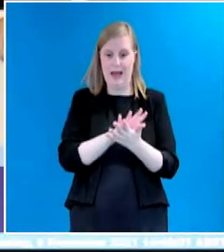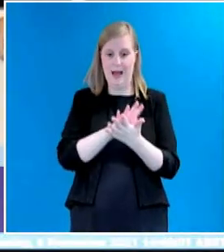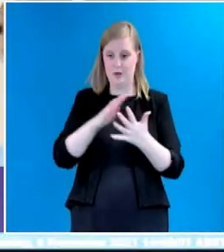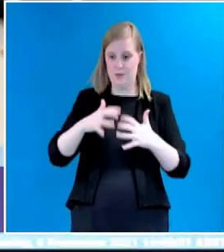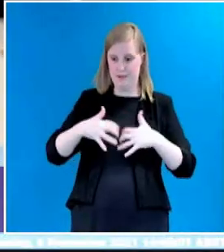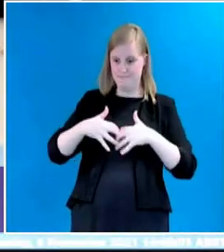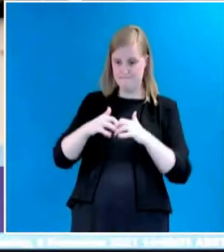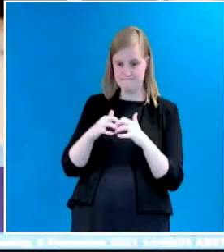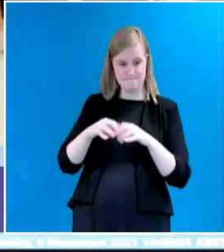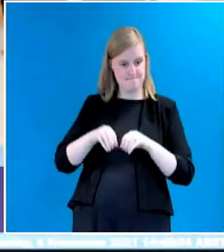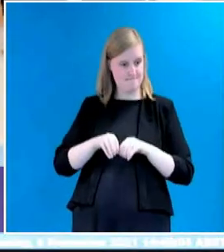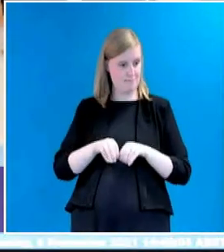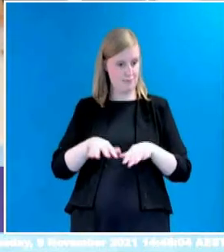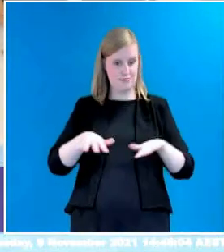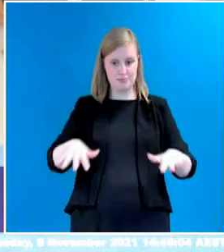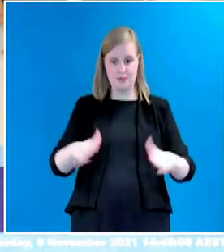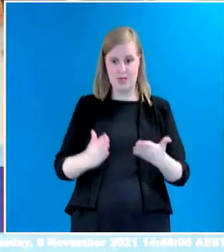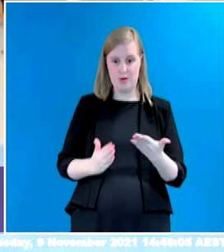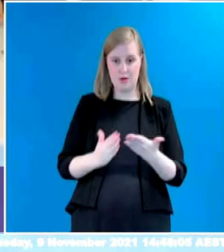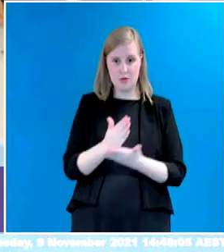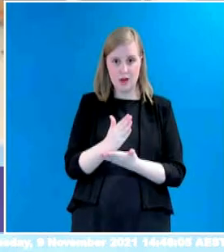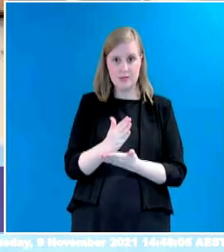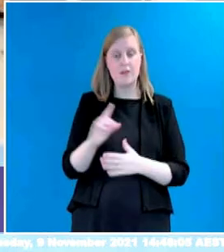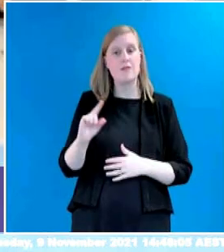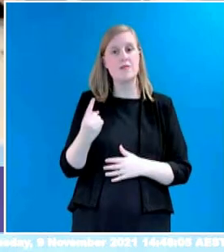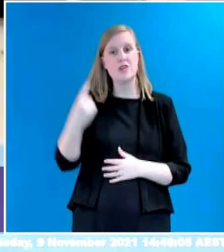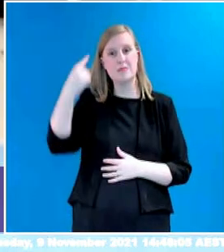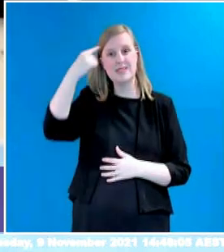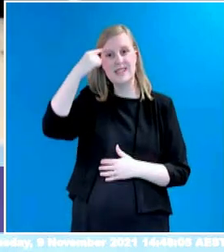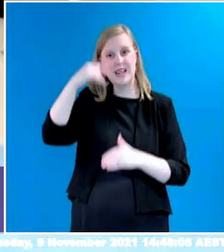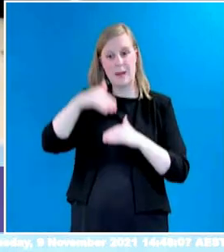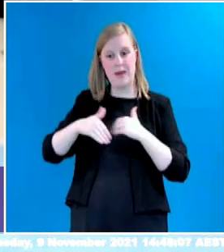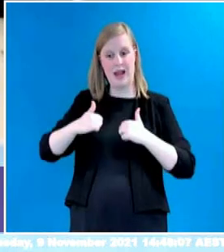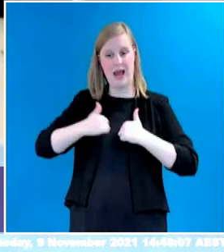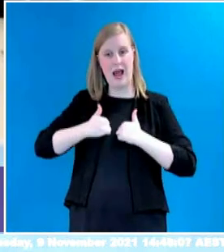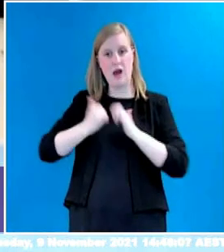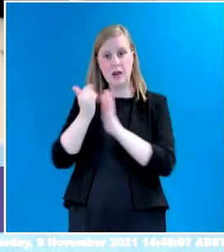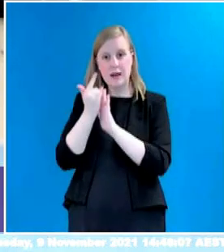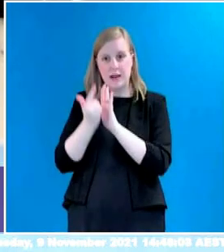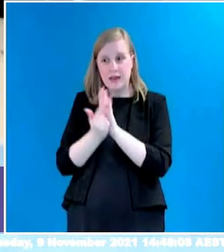confront when we come before treaty bodies that tend to be European based